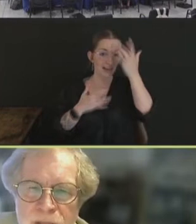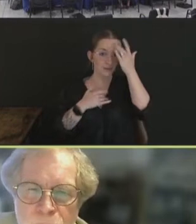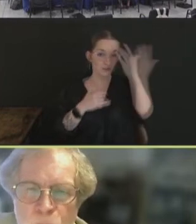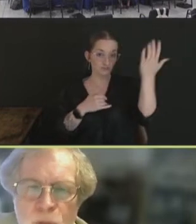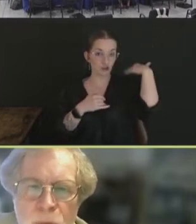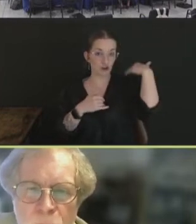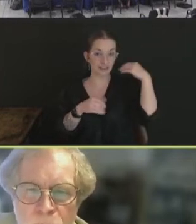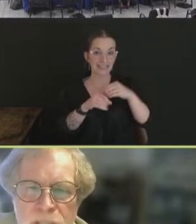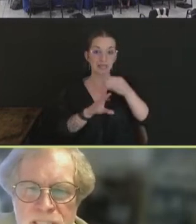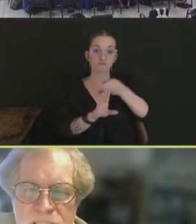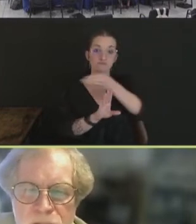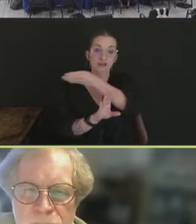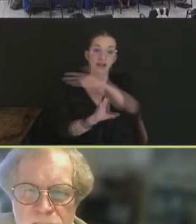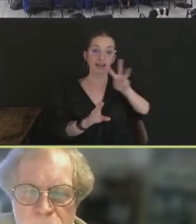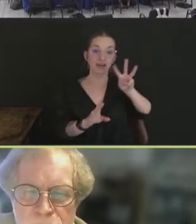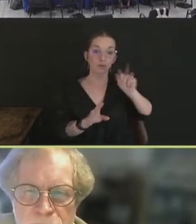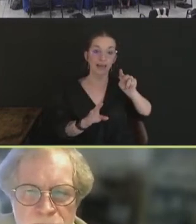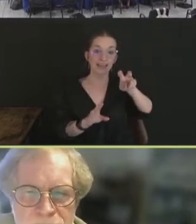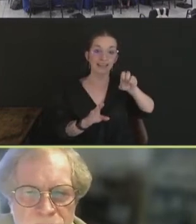There were more long distance transmissions.